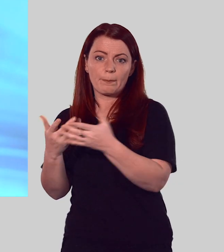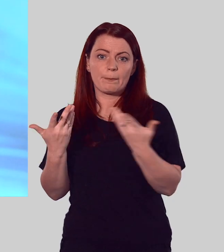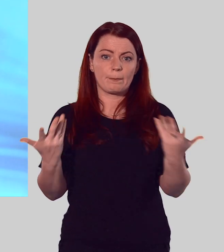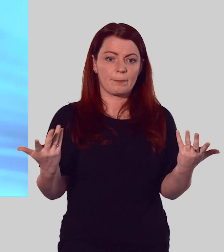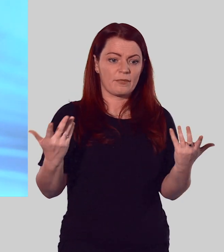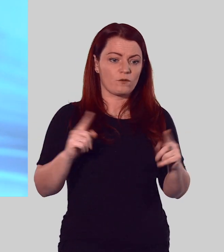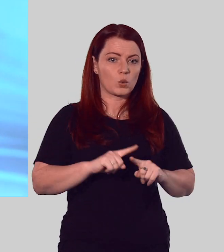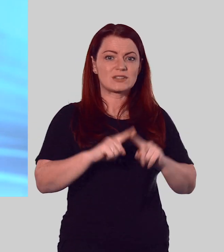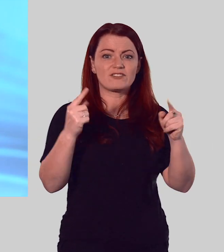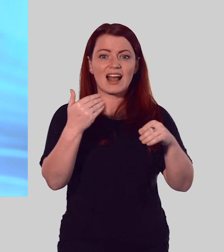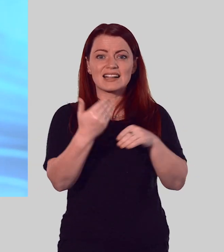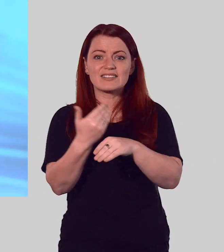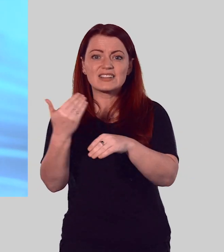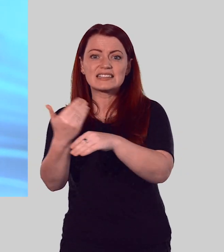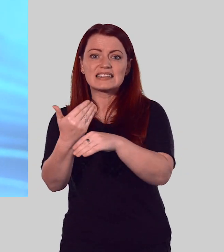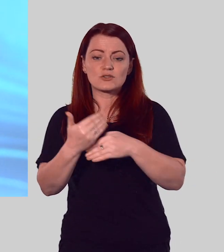or stages in the participation process.